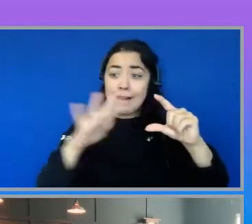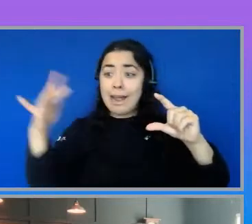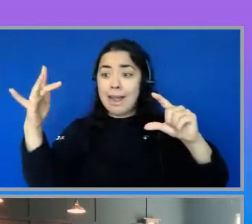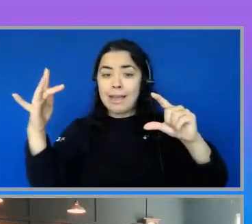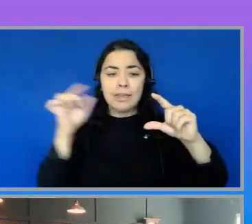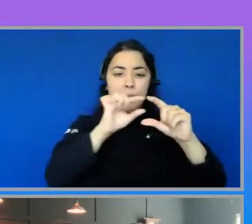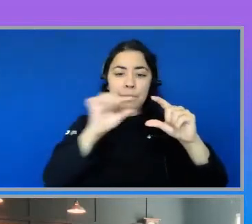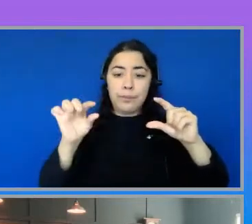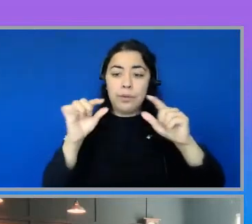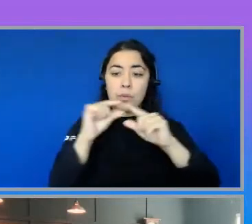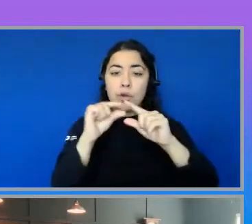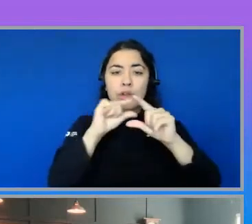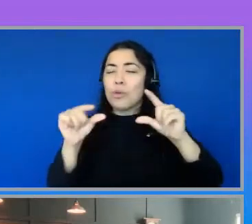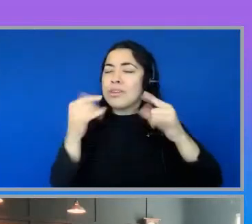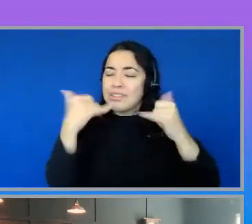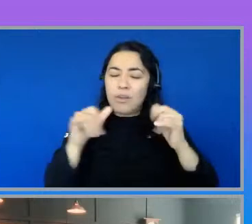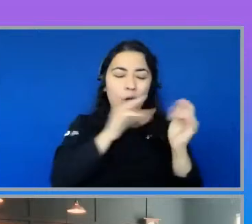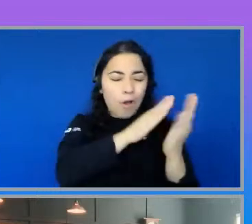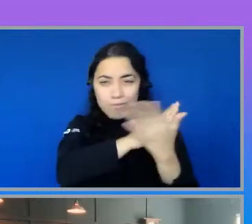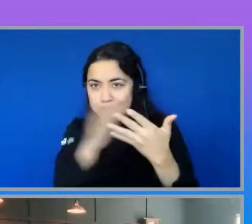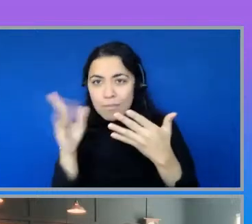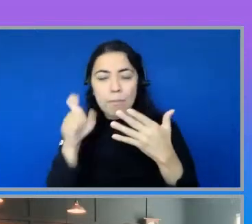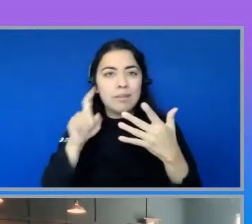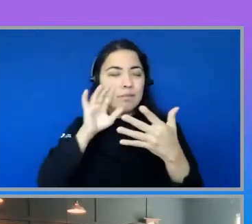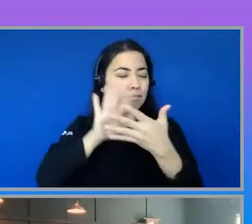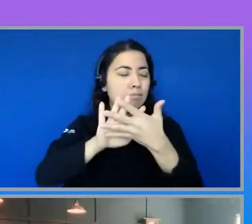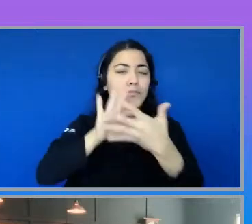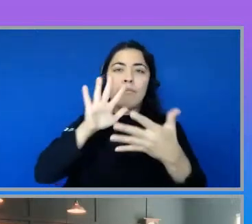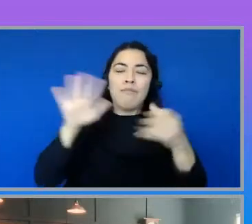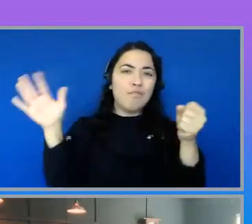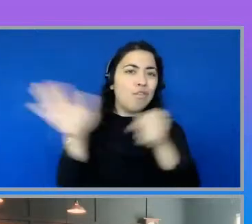that the text is legible. It's the color. Contrast is good. So